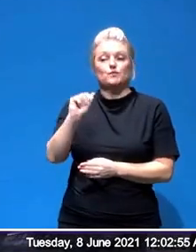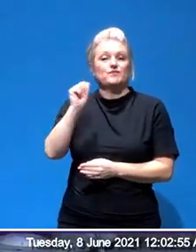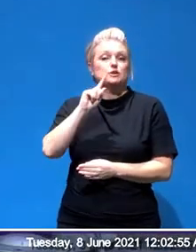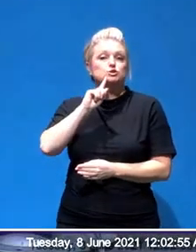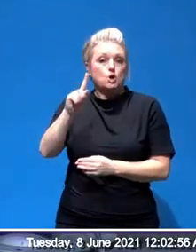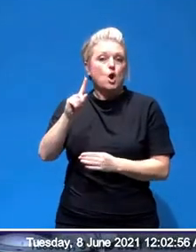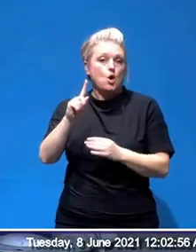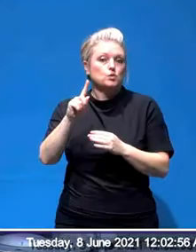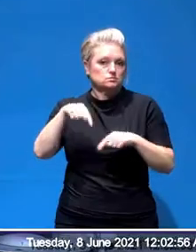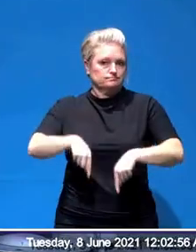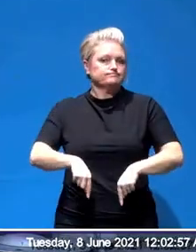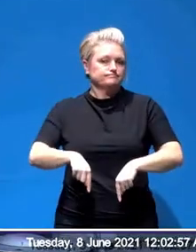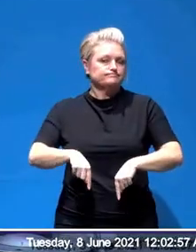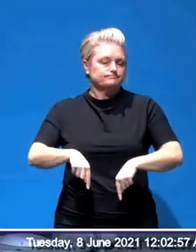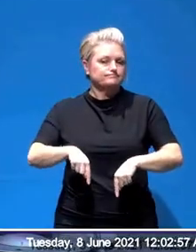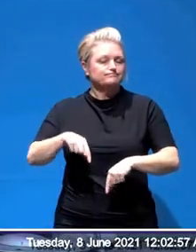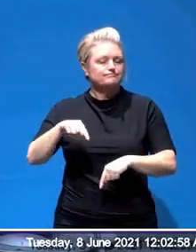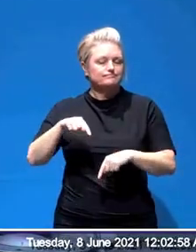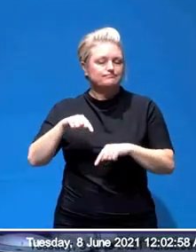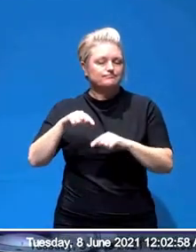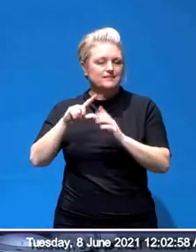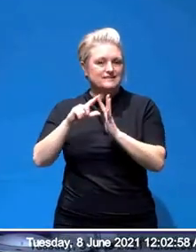experiences in navigating the NDIS.